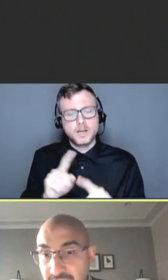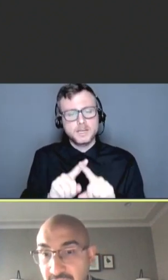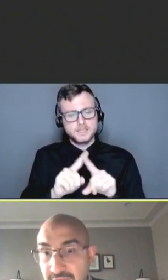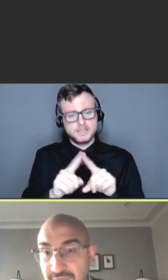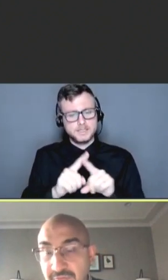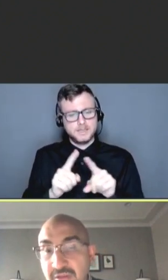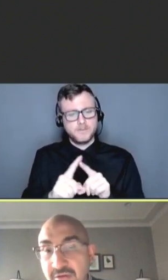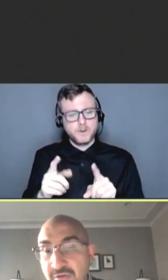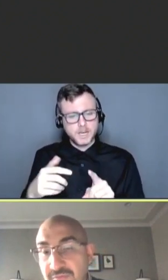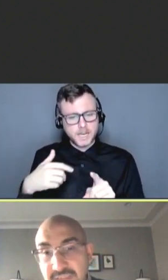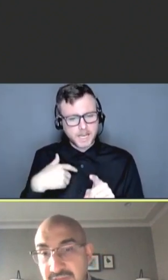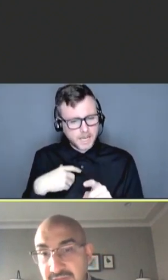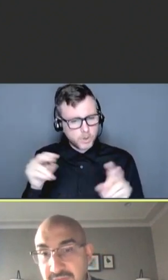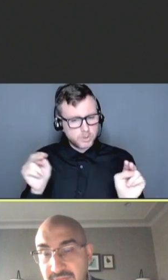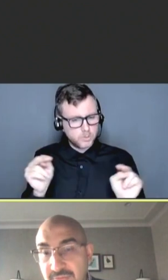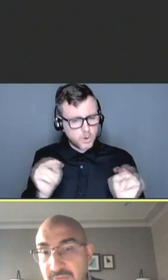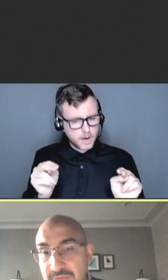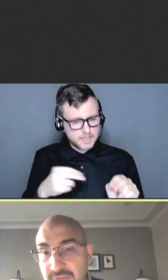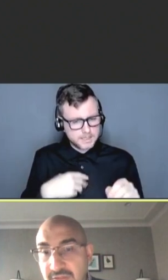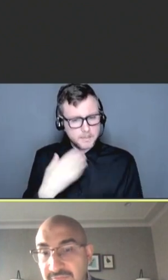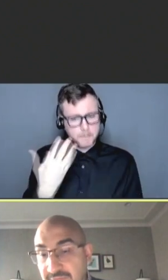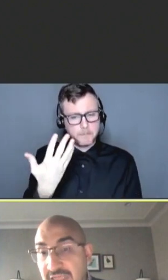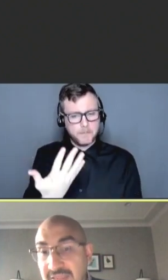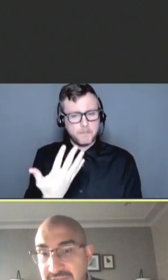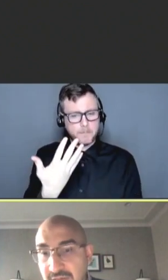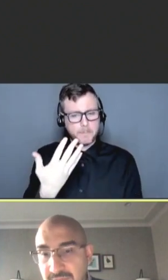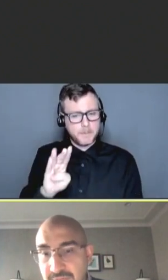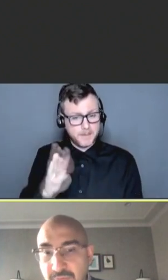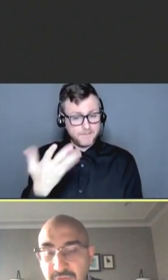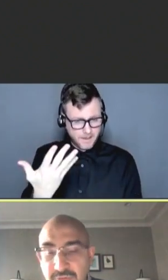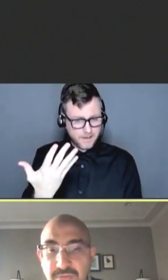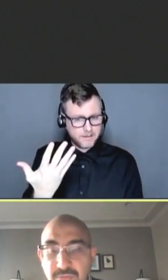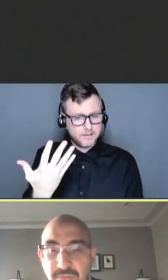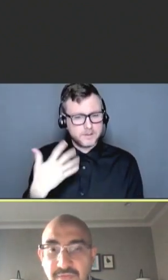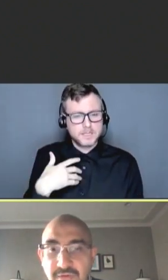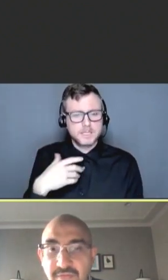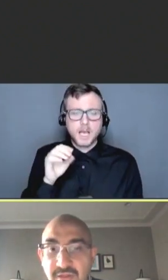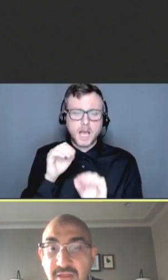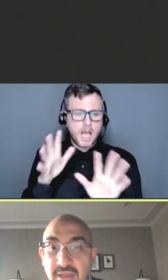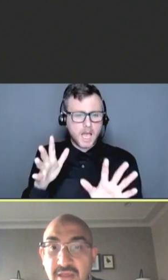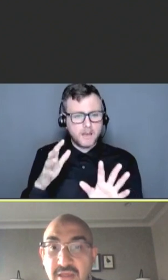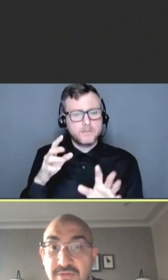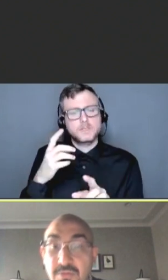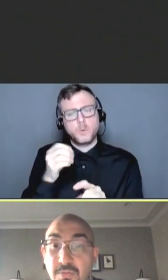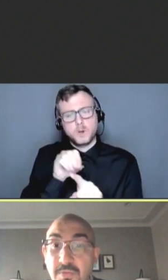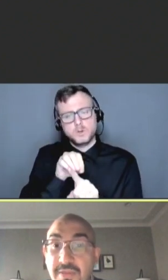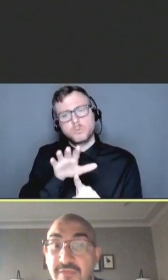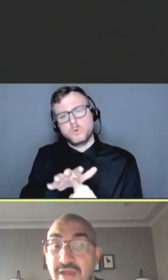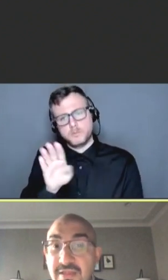neutralize BA5. Obviously that percent had never, at the time, were exposed to BA5. So the fact that